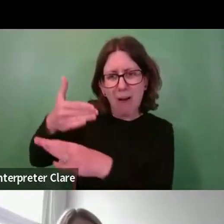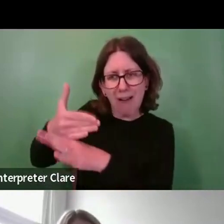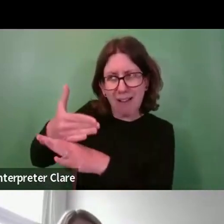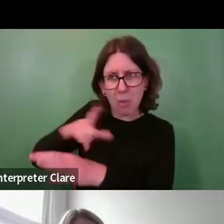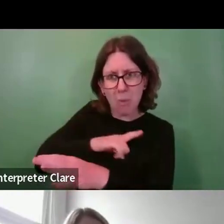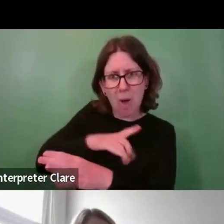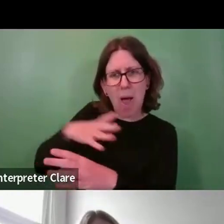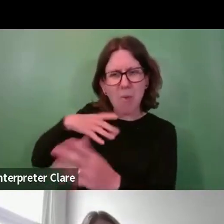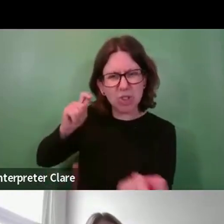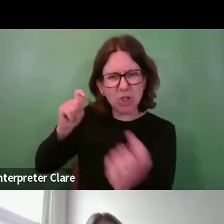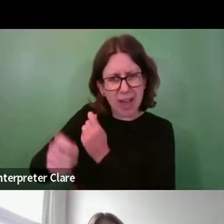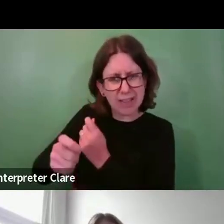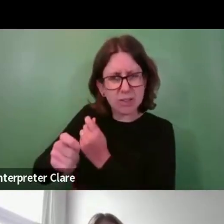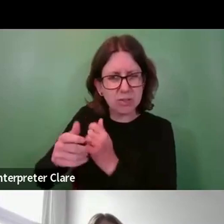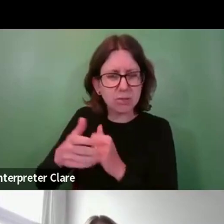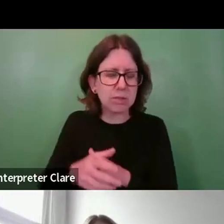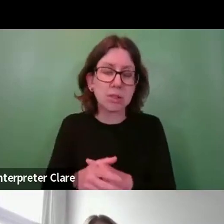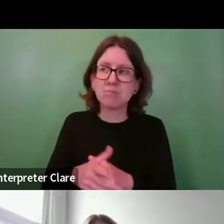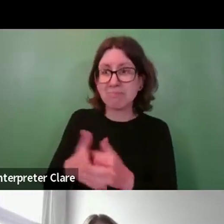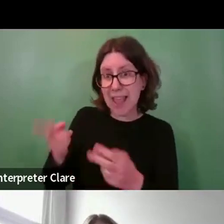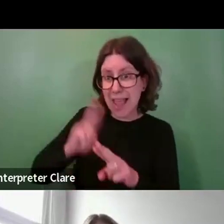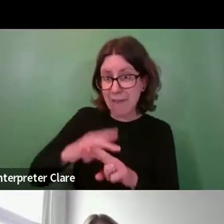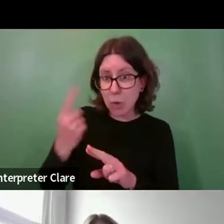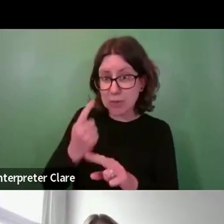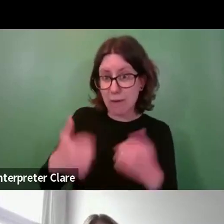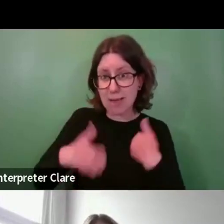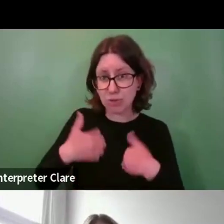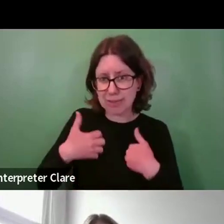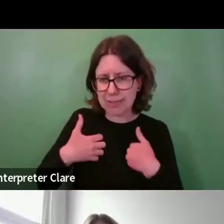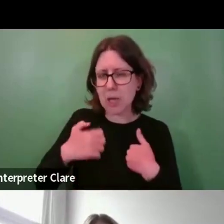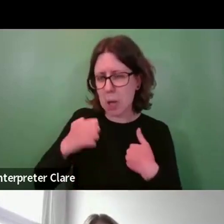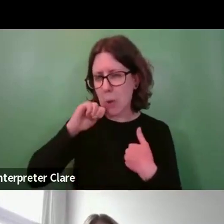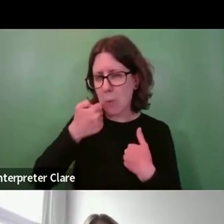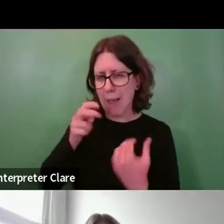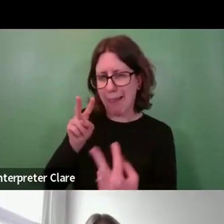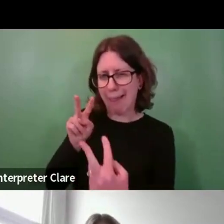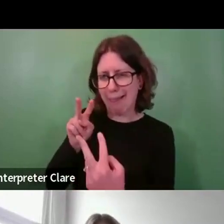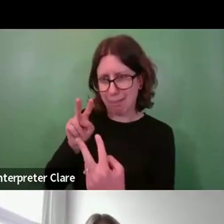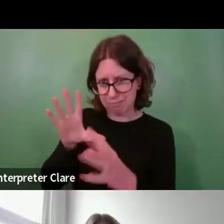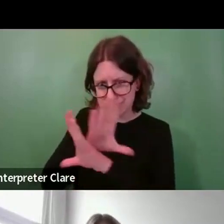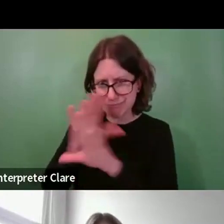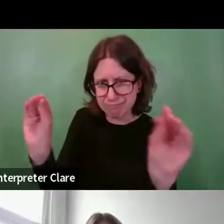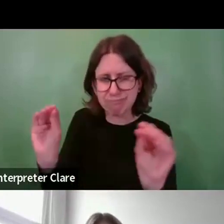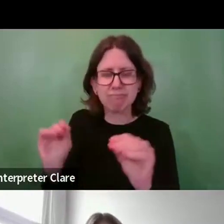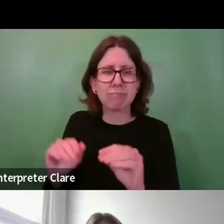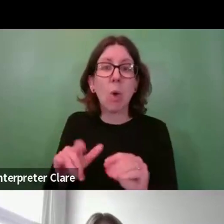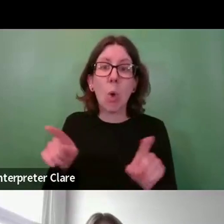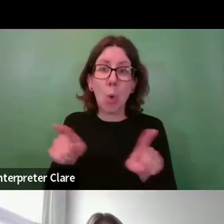in certain areas. So if you're interested in that, we will definitely be in touch about things. Also, just a little plug, we are opening membership